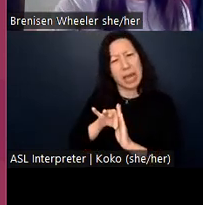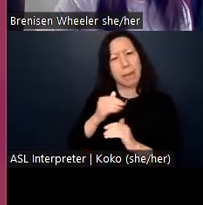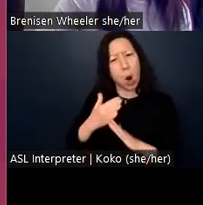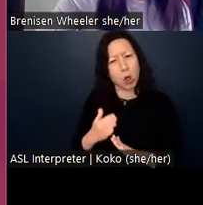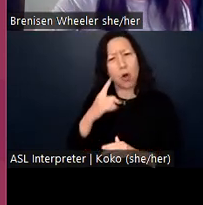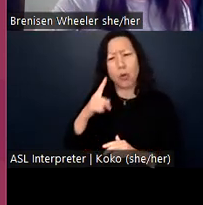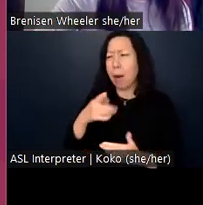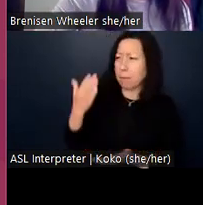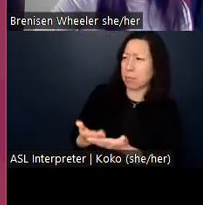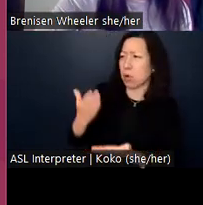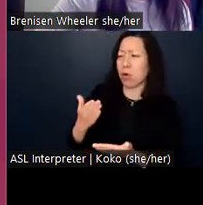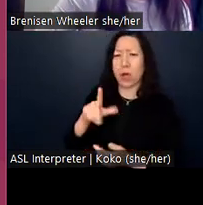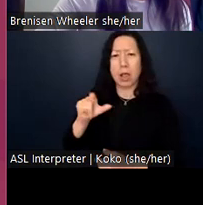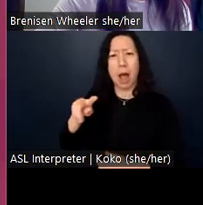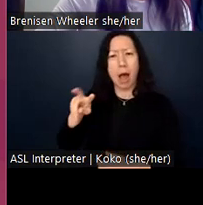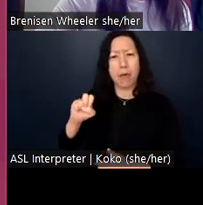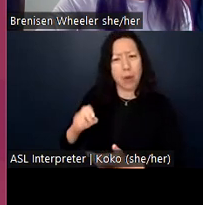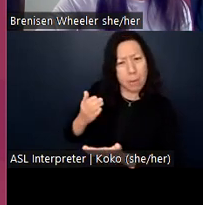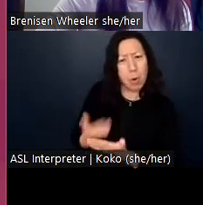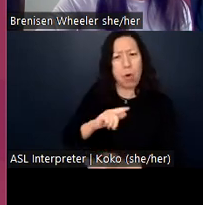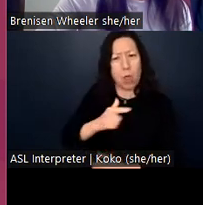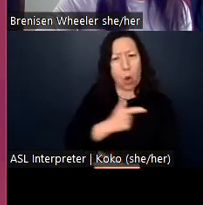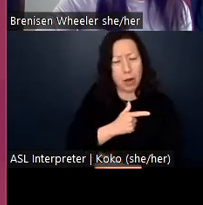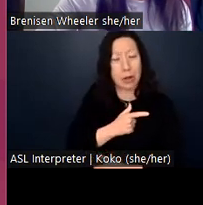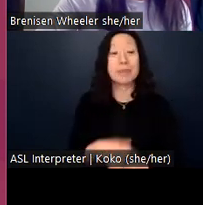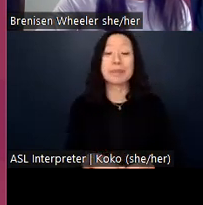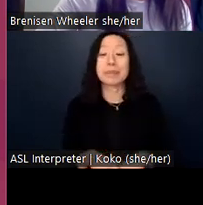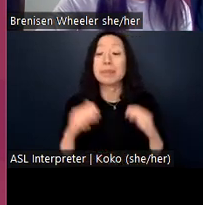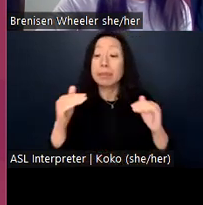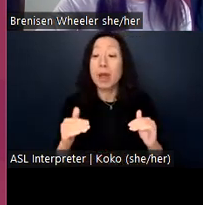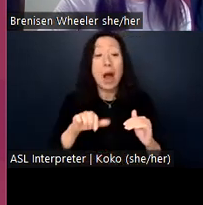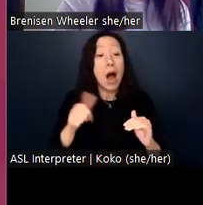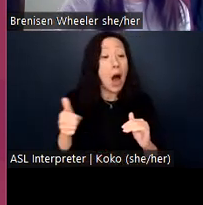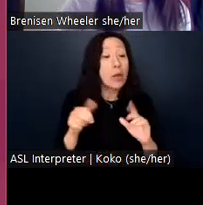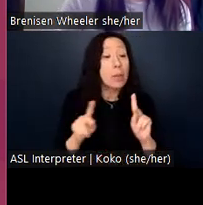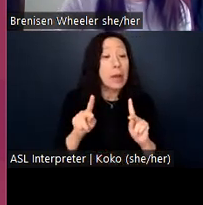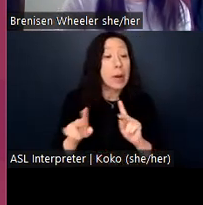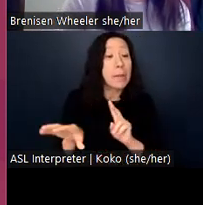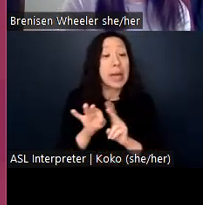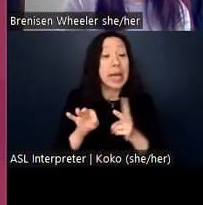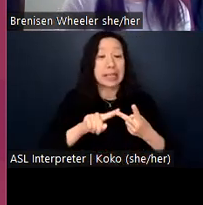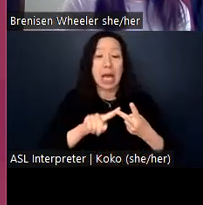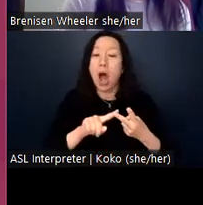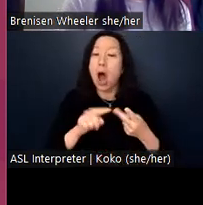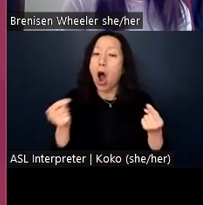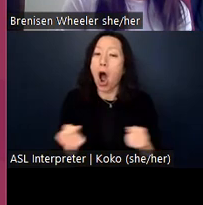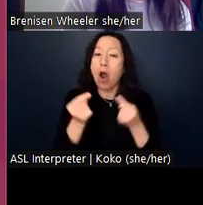put was corporal criticism. So I knew one of the horrible criticism would love to hear